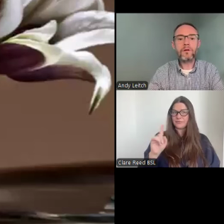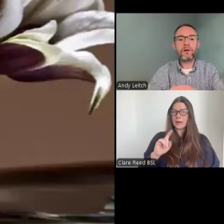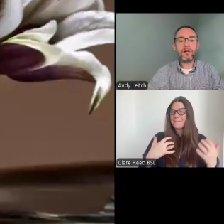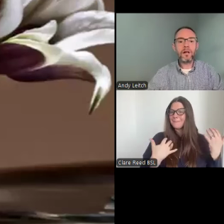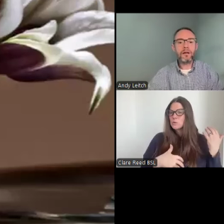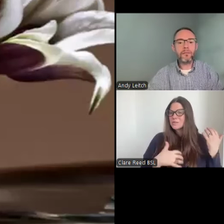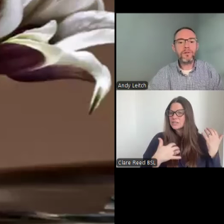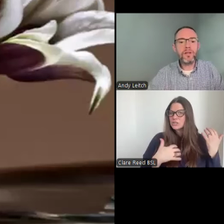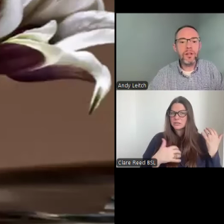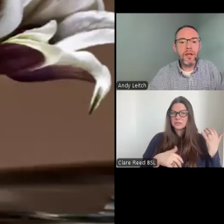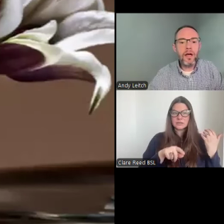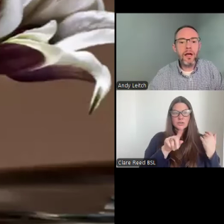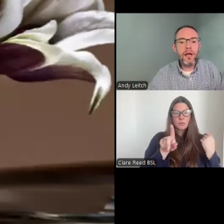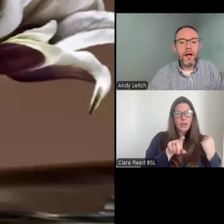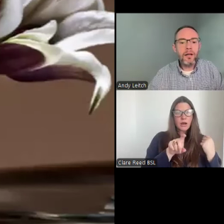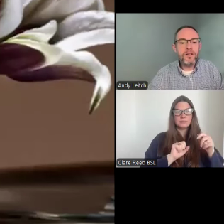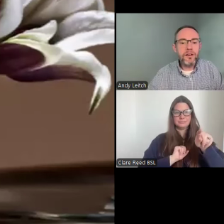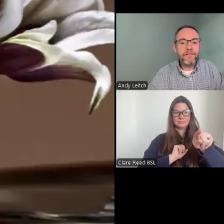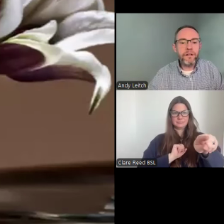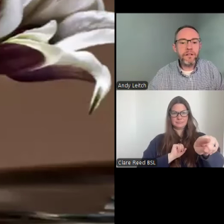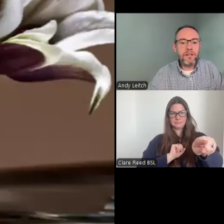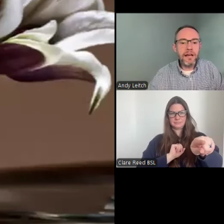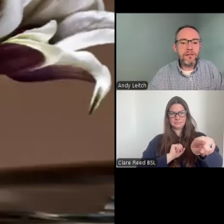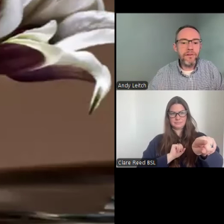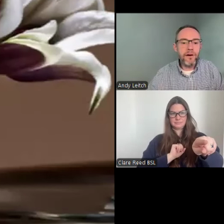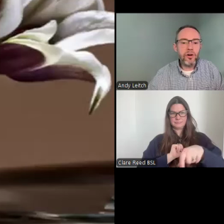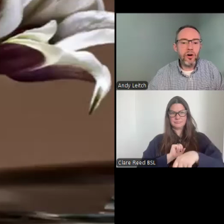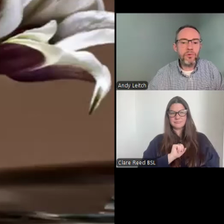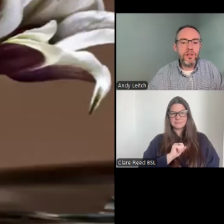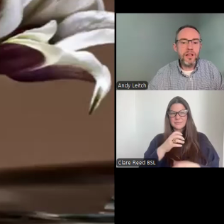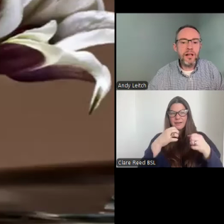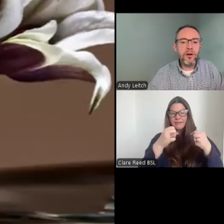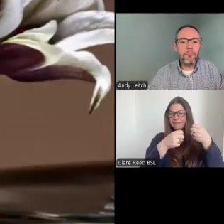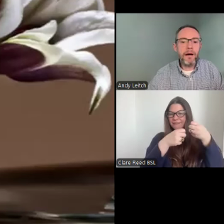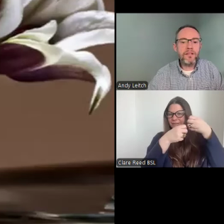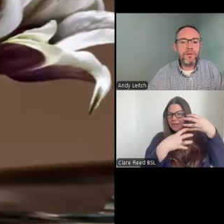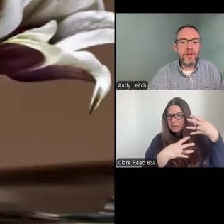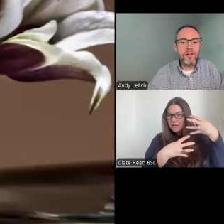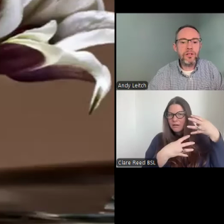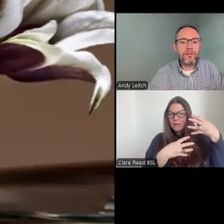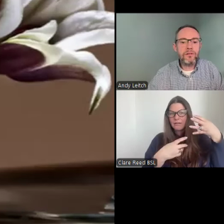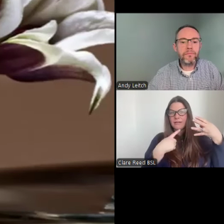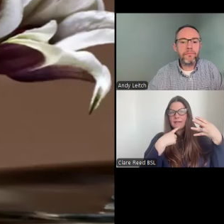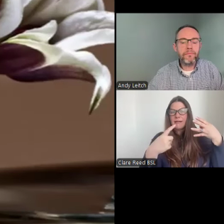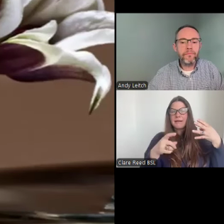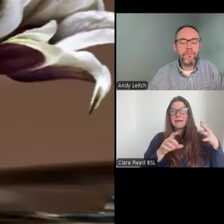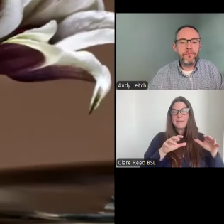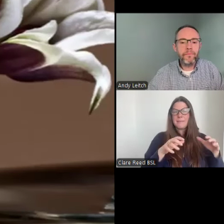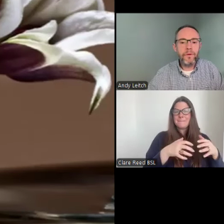I'm going to click in musician there, and it filters it down to various options. Let's click on Bands and Musicians.